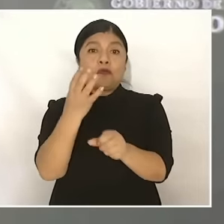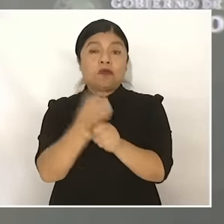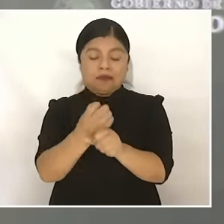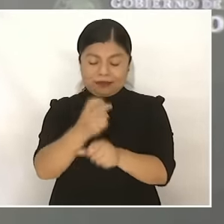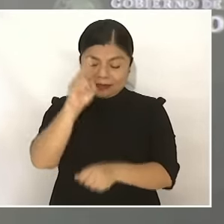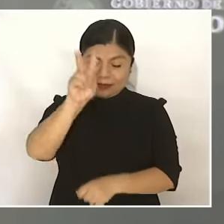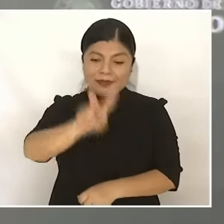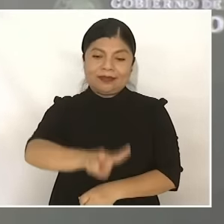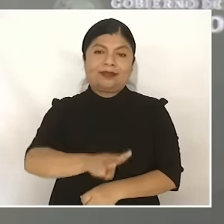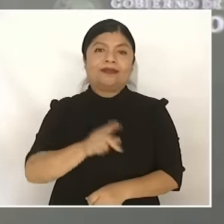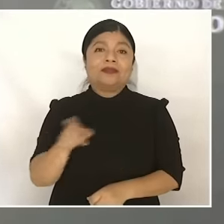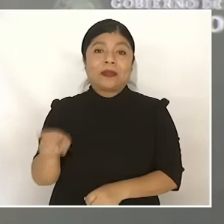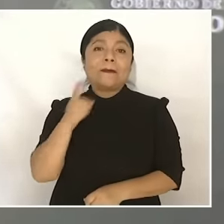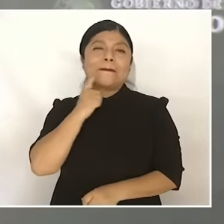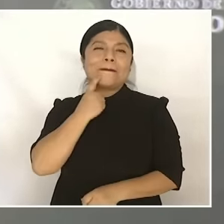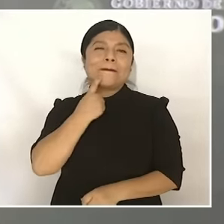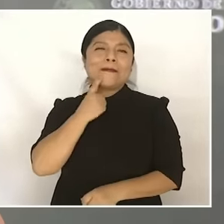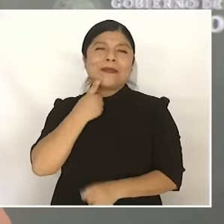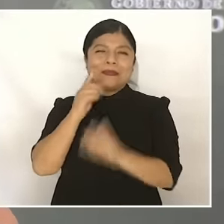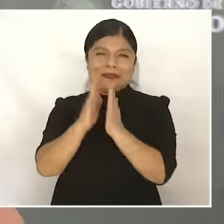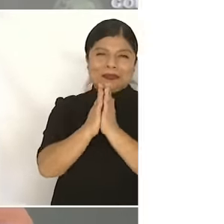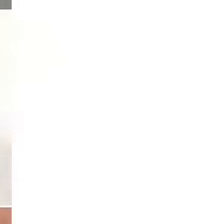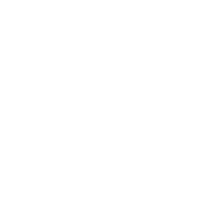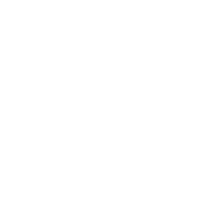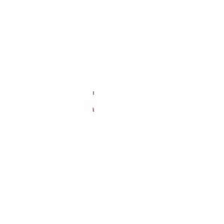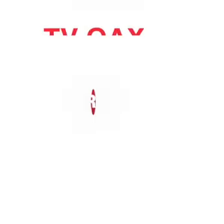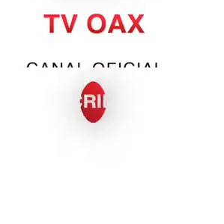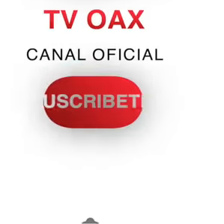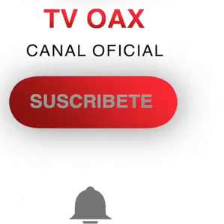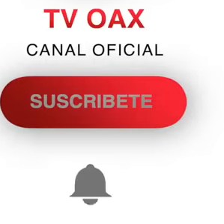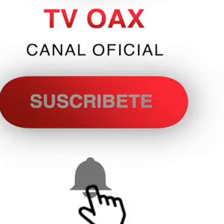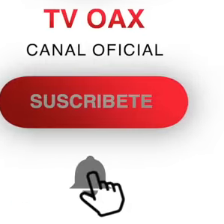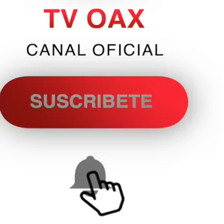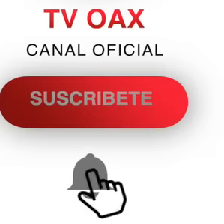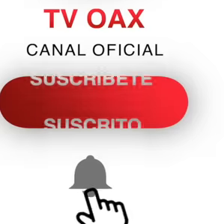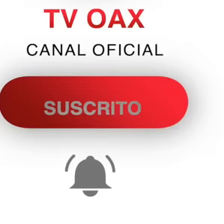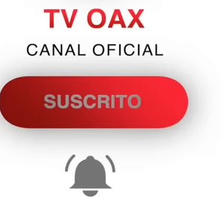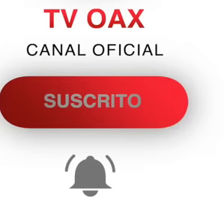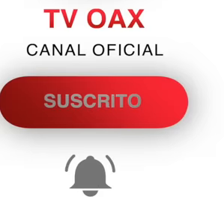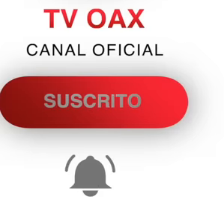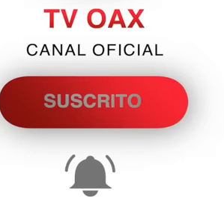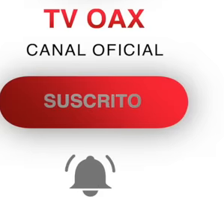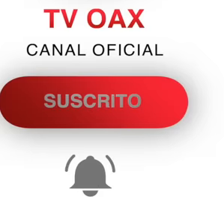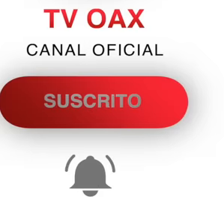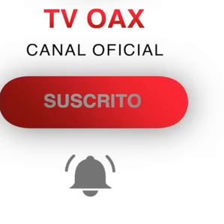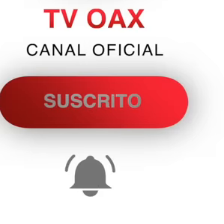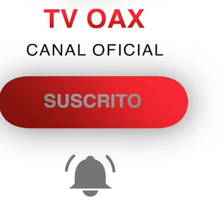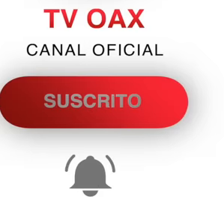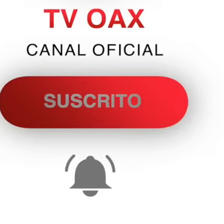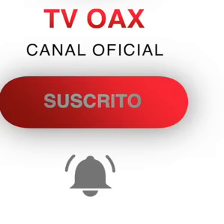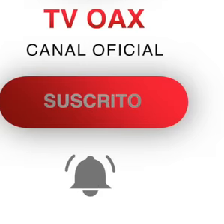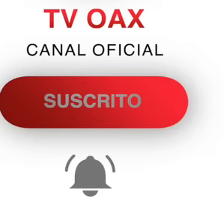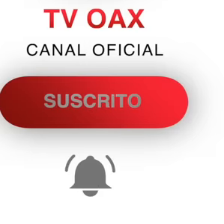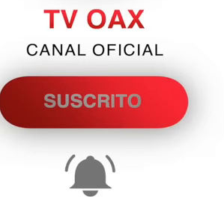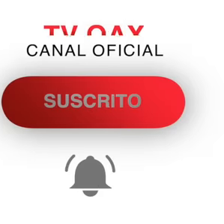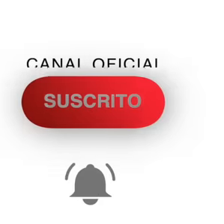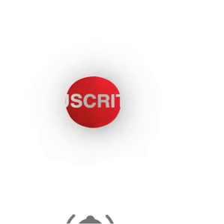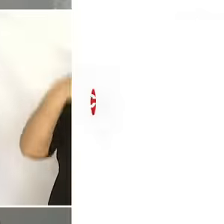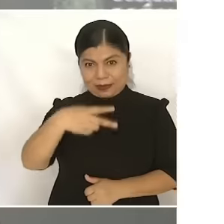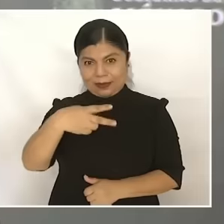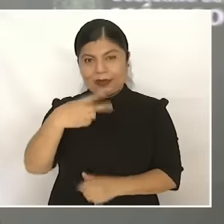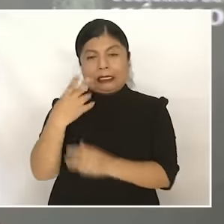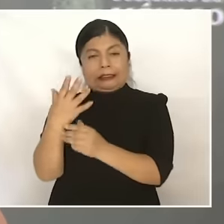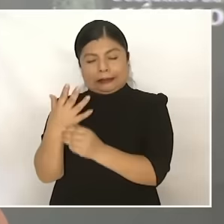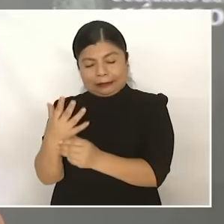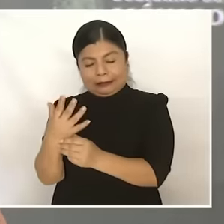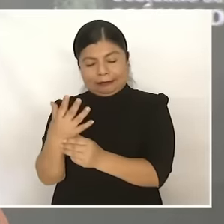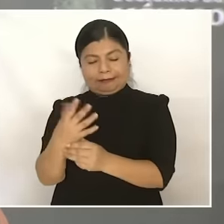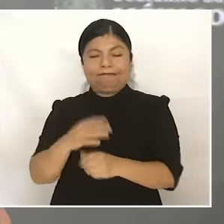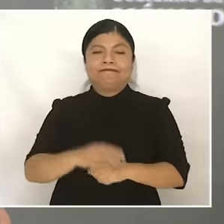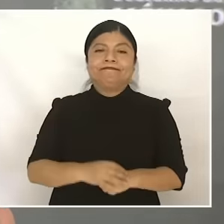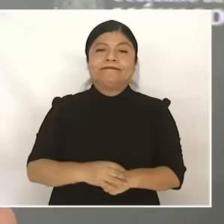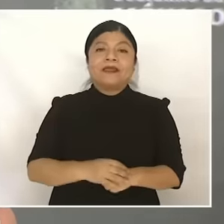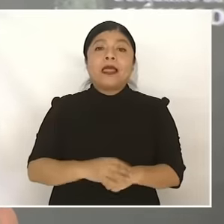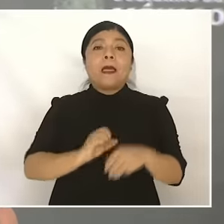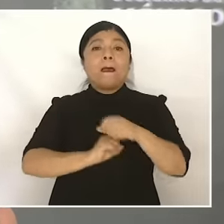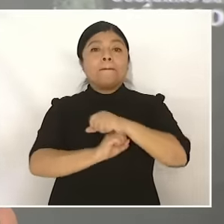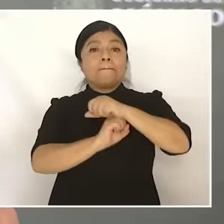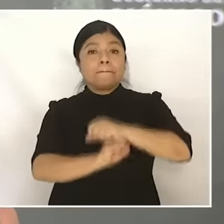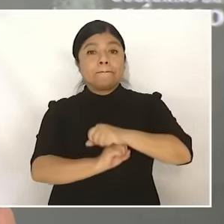Thank you in the chapter of Mexican humanism that this humanism has two